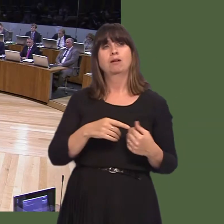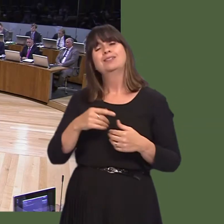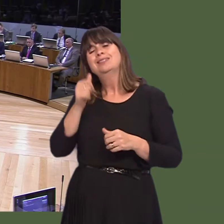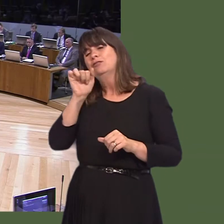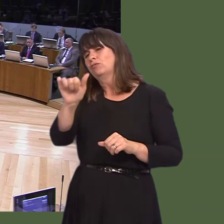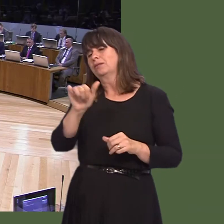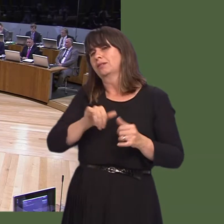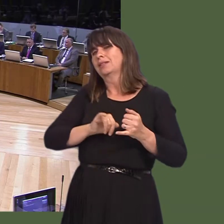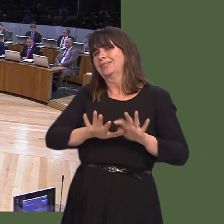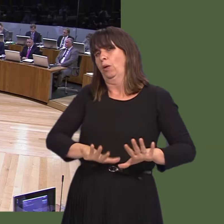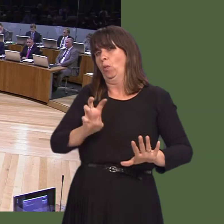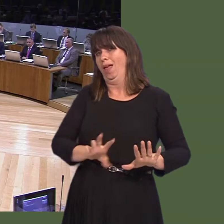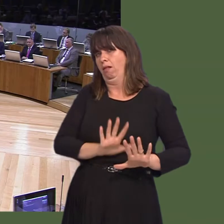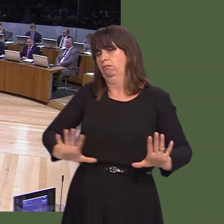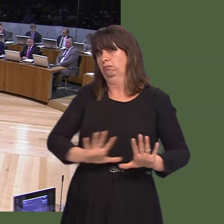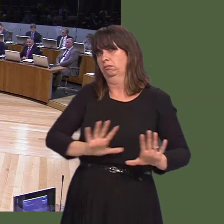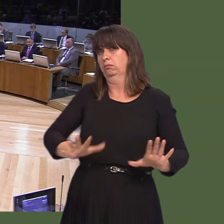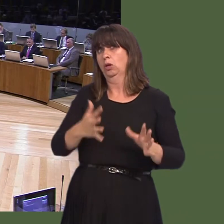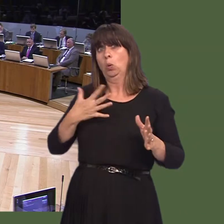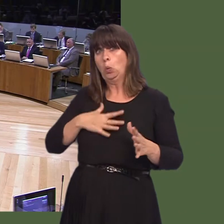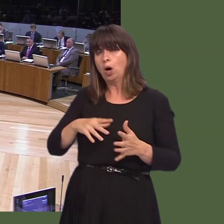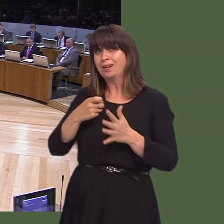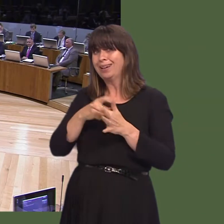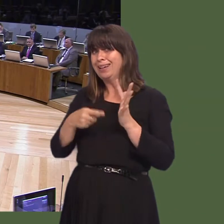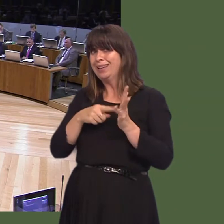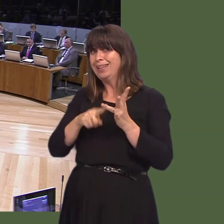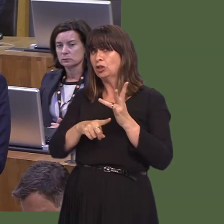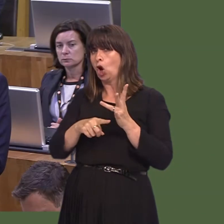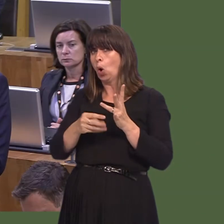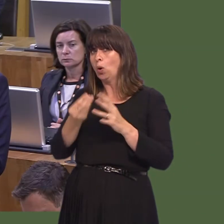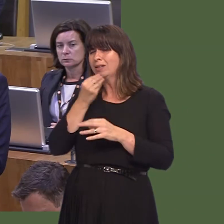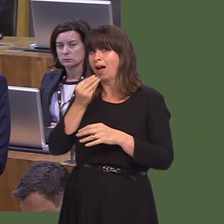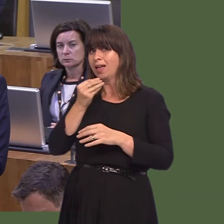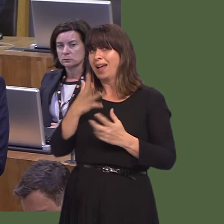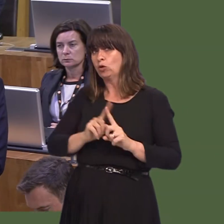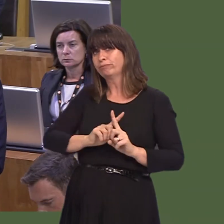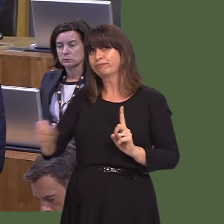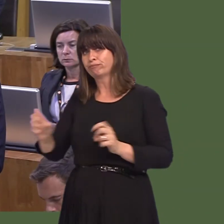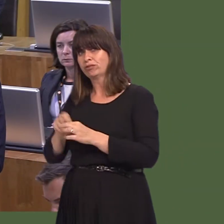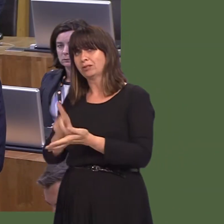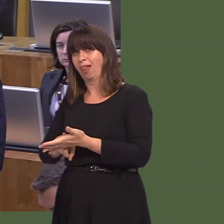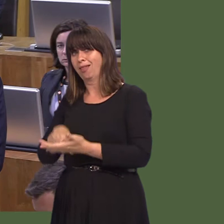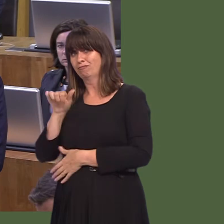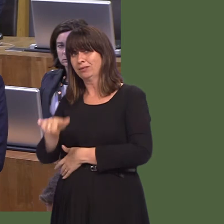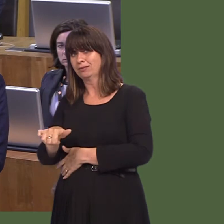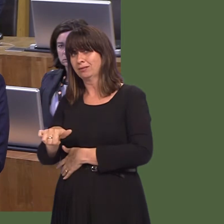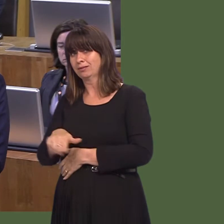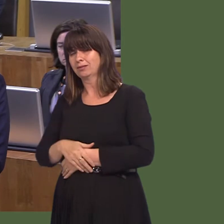in south Wales who require access to support for a ketogenic diet are provided in Bristol. That is correct.